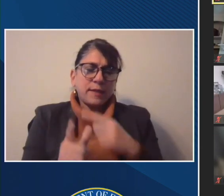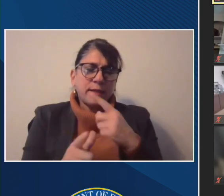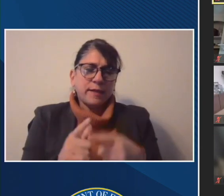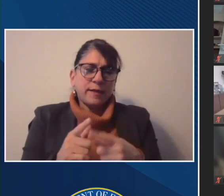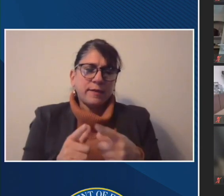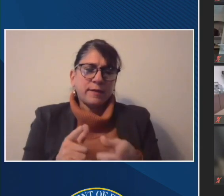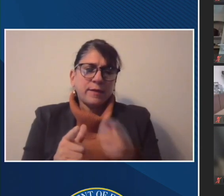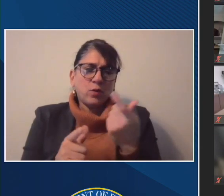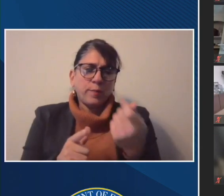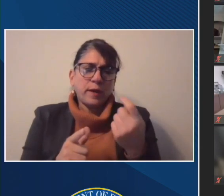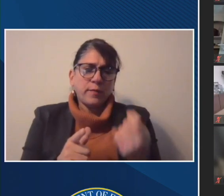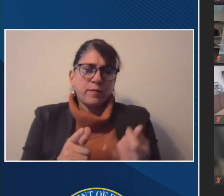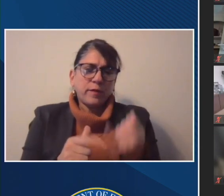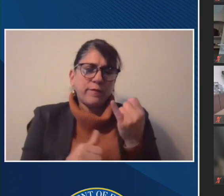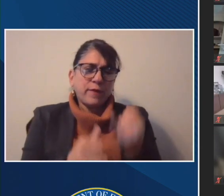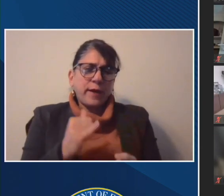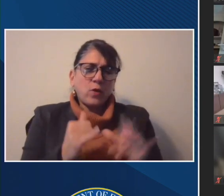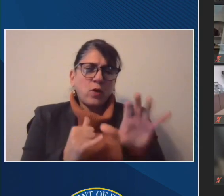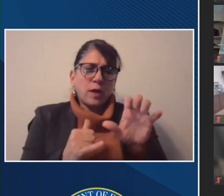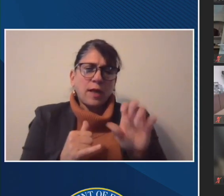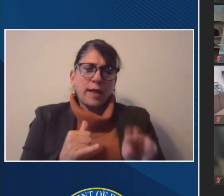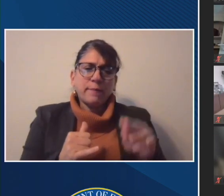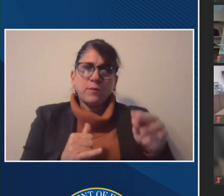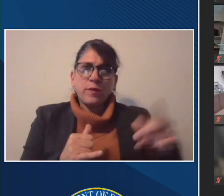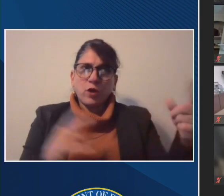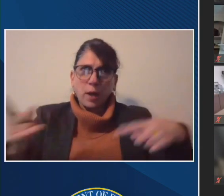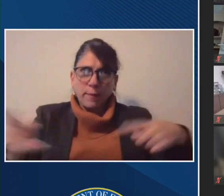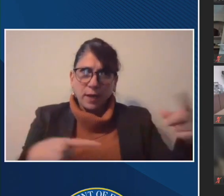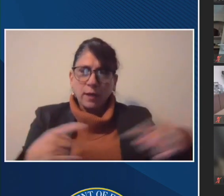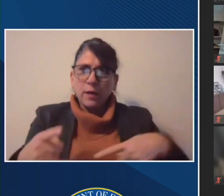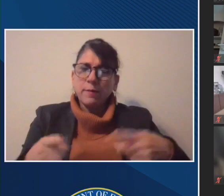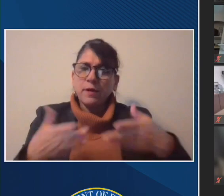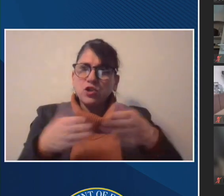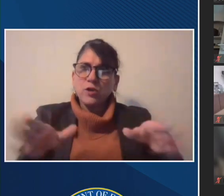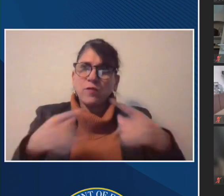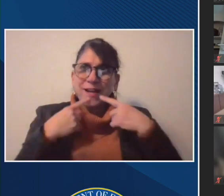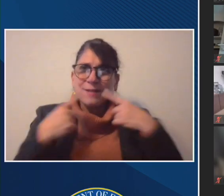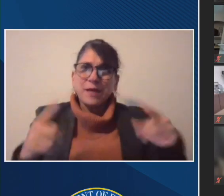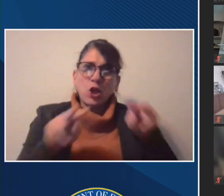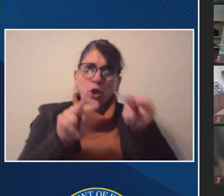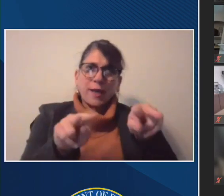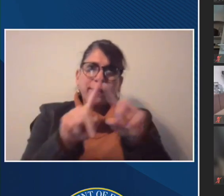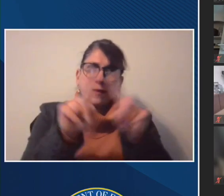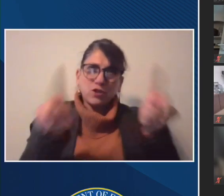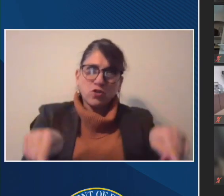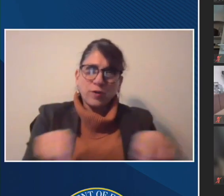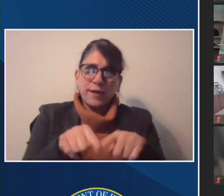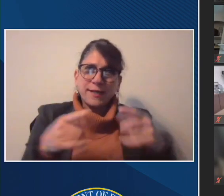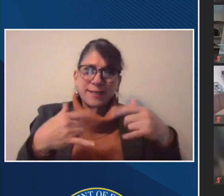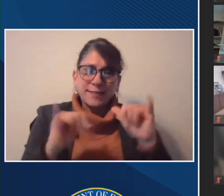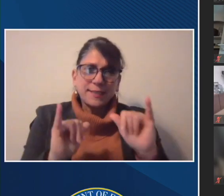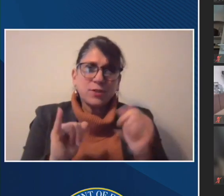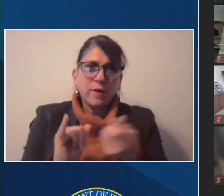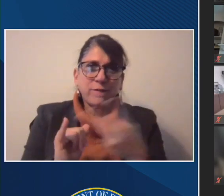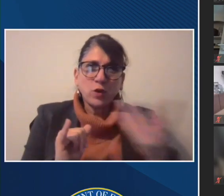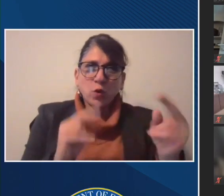Thank you. Denise. I just want to make a general announcement here. Looking at the screen, there are still a few negotiators who have not conformed to